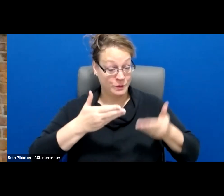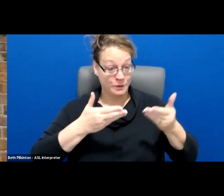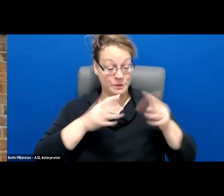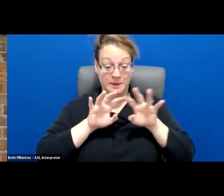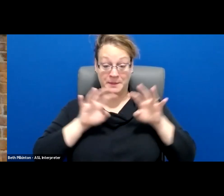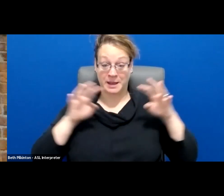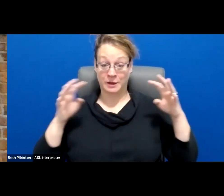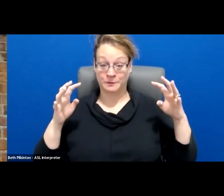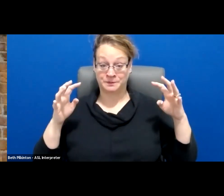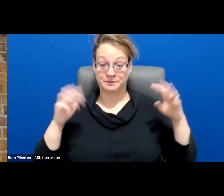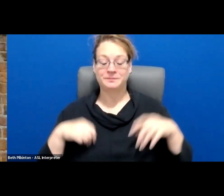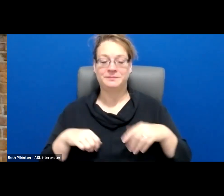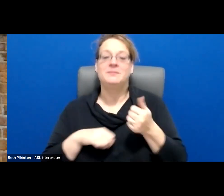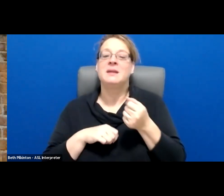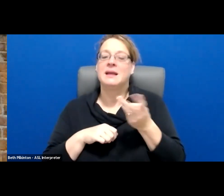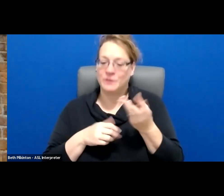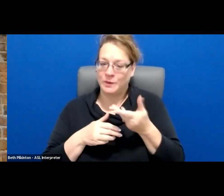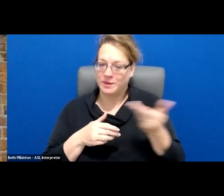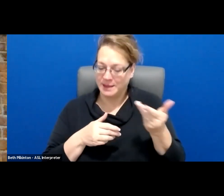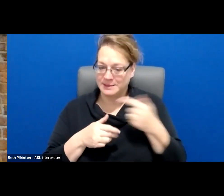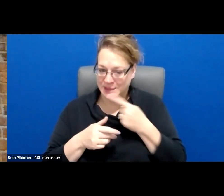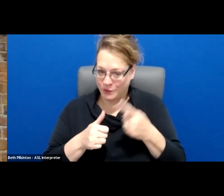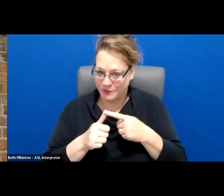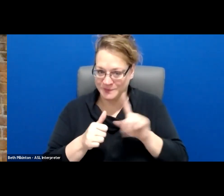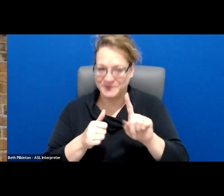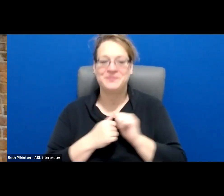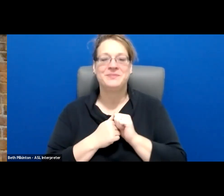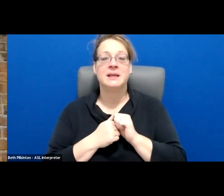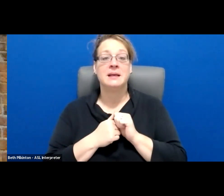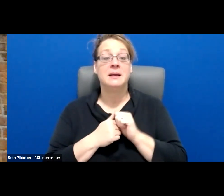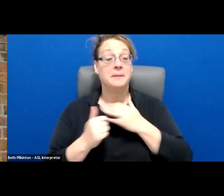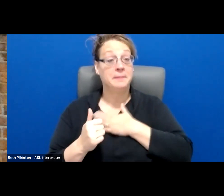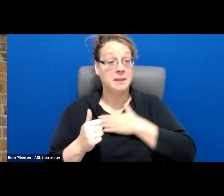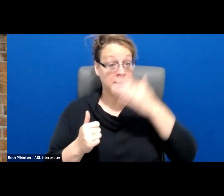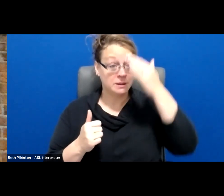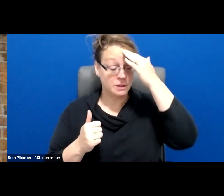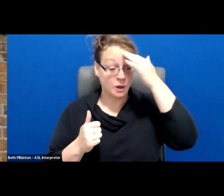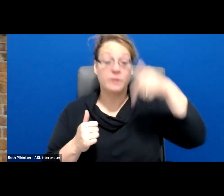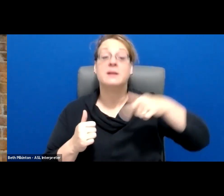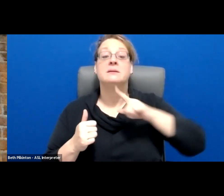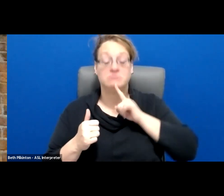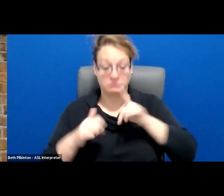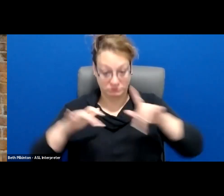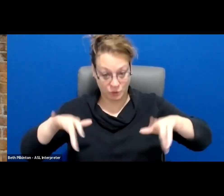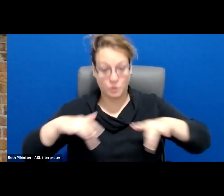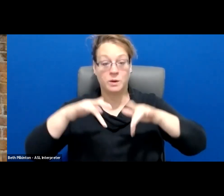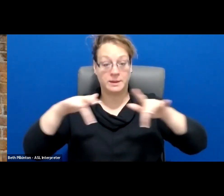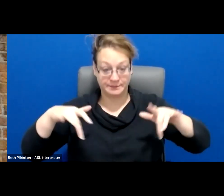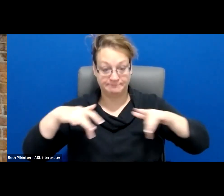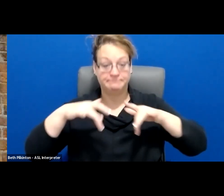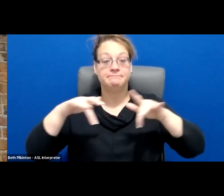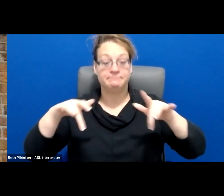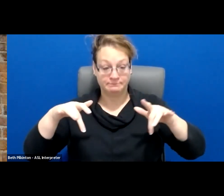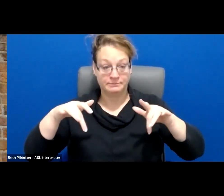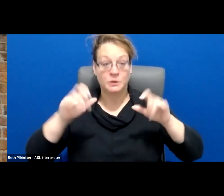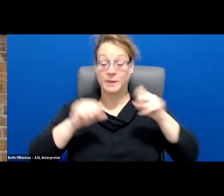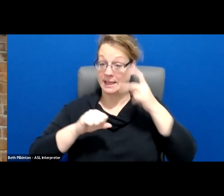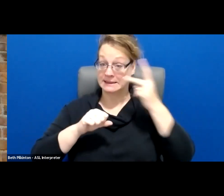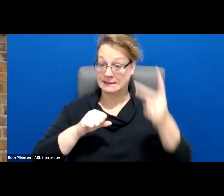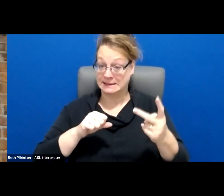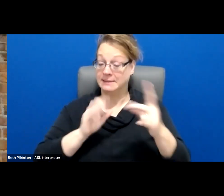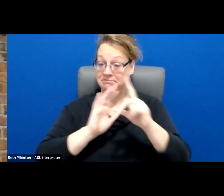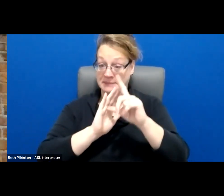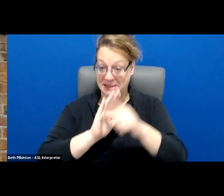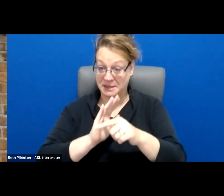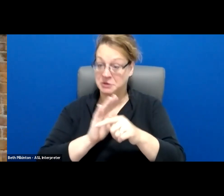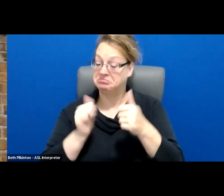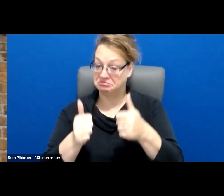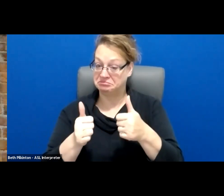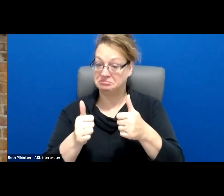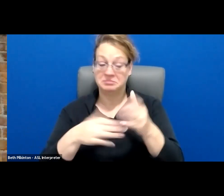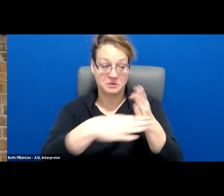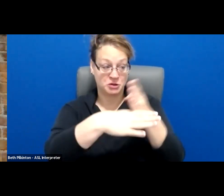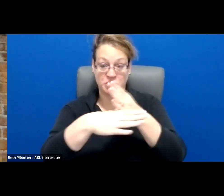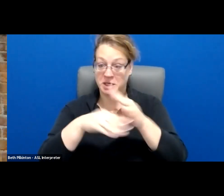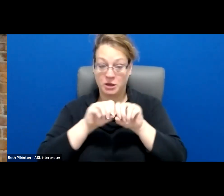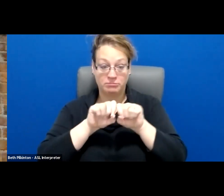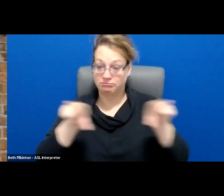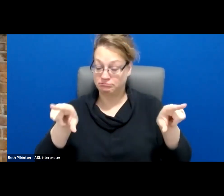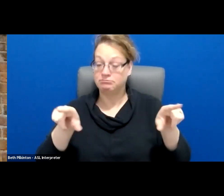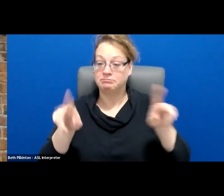We hope you will join us for that one week from today on the 21st.